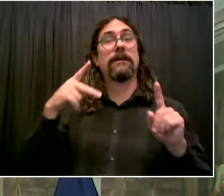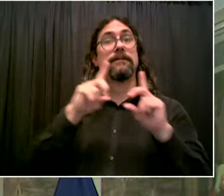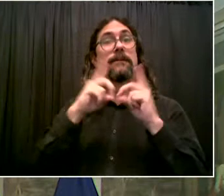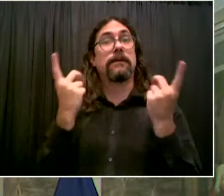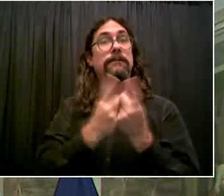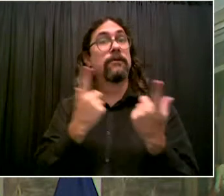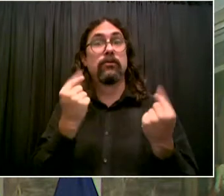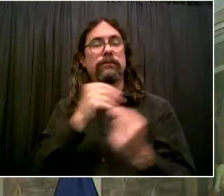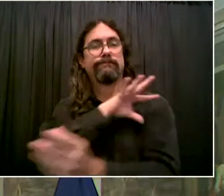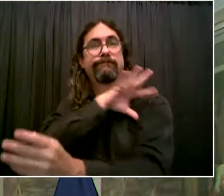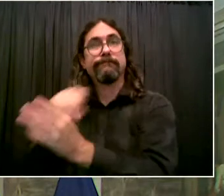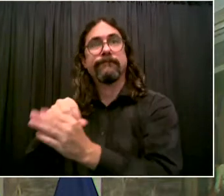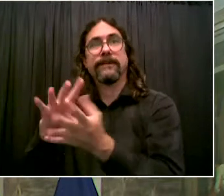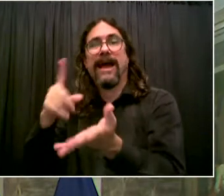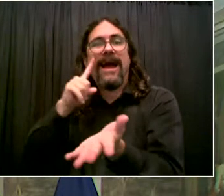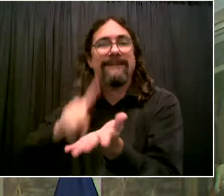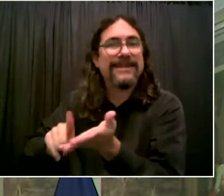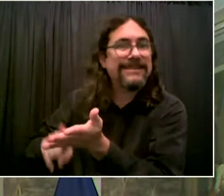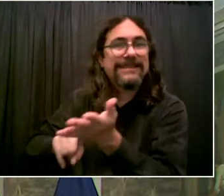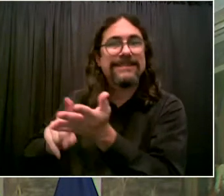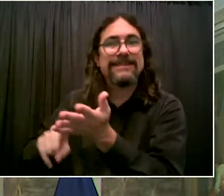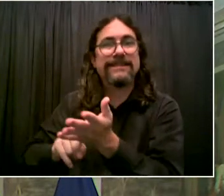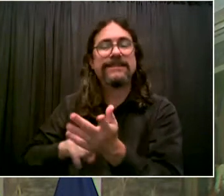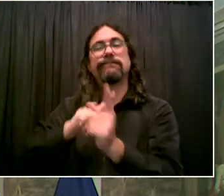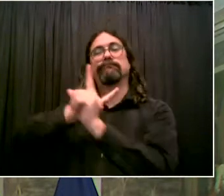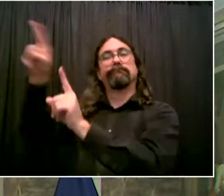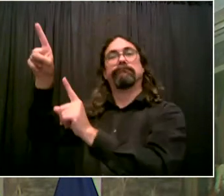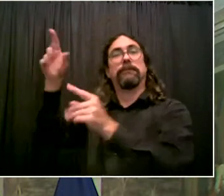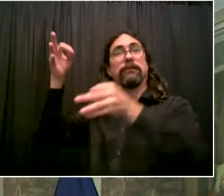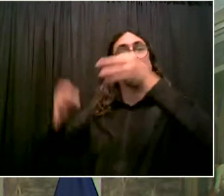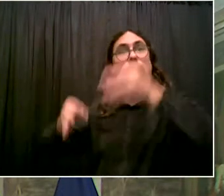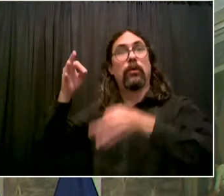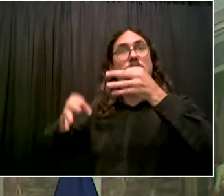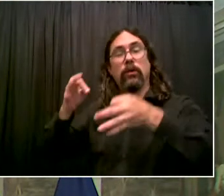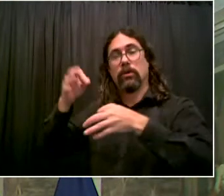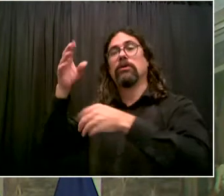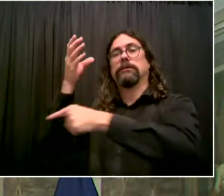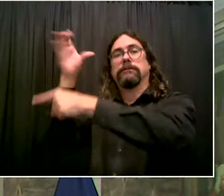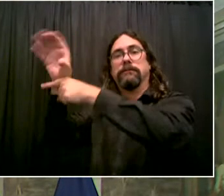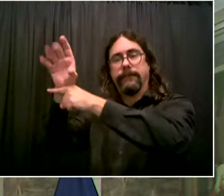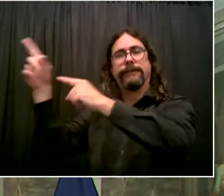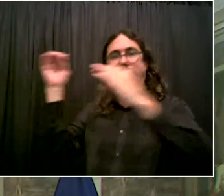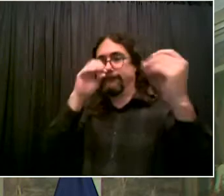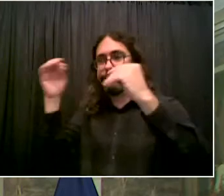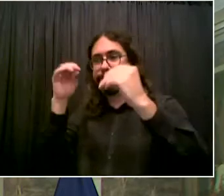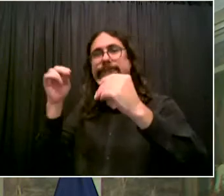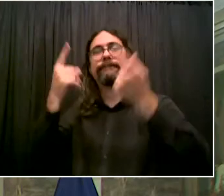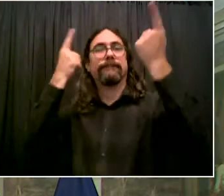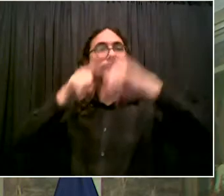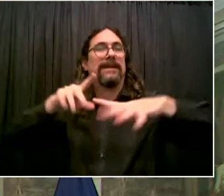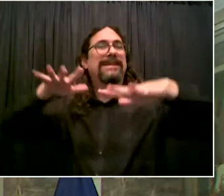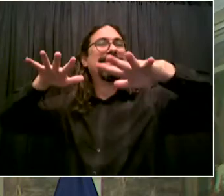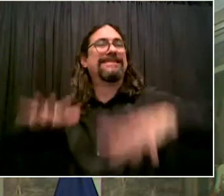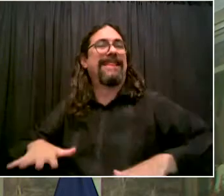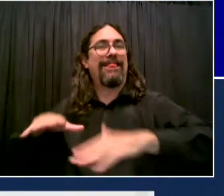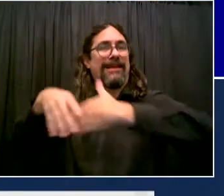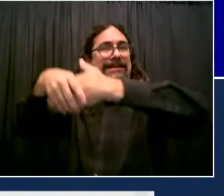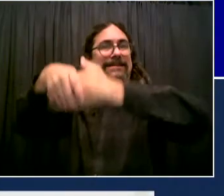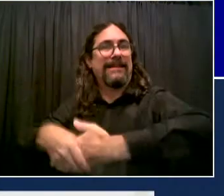LEGAL. SO DCAS INVESTIGATED FOUND SHE WAS CORRECT FORTH THE SETTLEMENT TO HAPPEN. LET ME GIVE YOU AN ILLUSTATRION